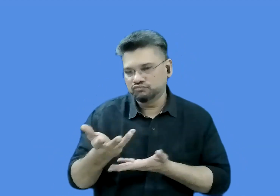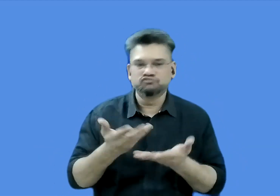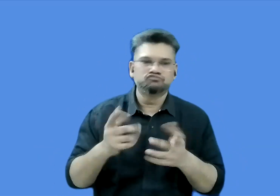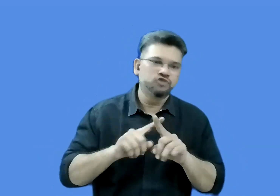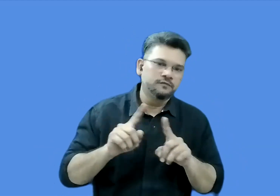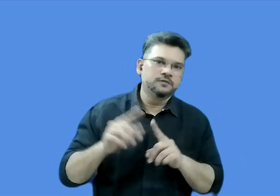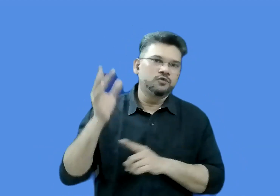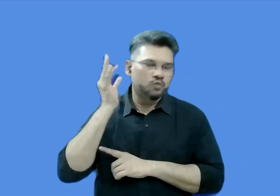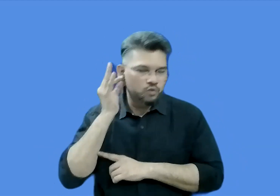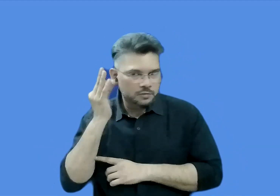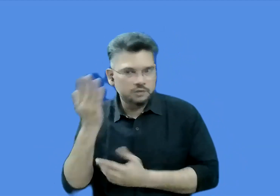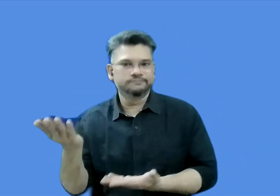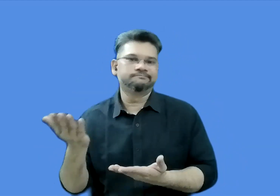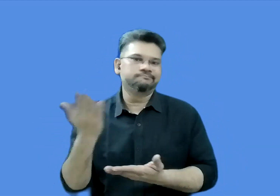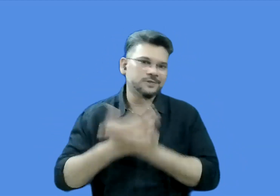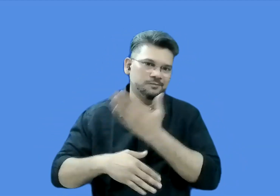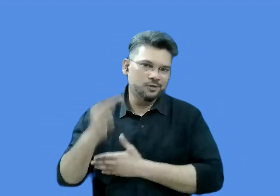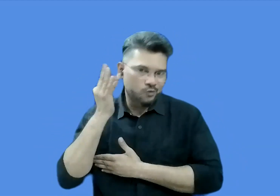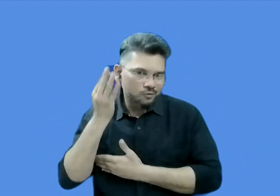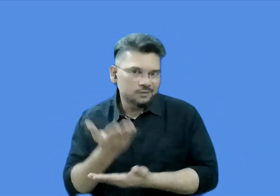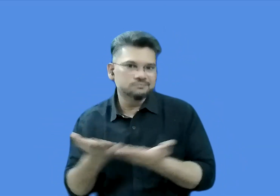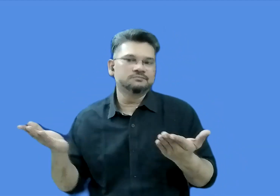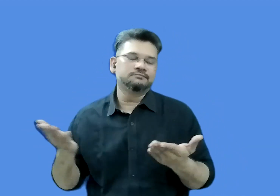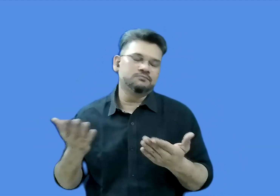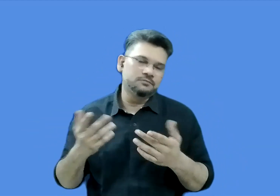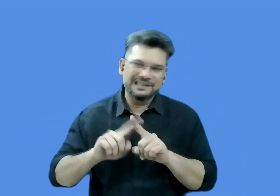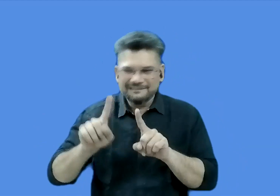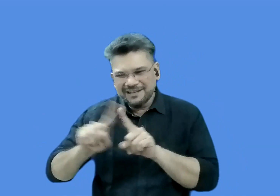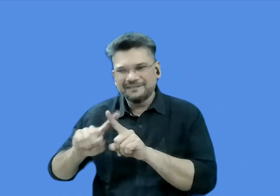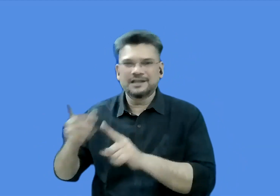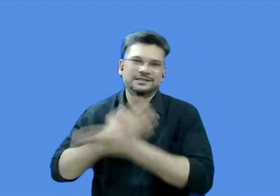usual suspects orthos with the biggest Antonio Palma.